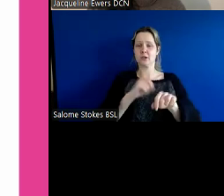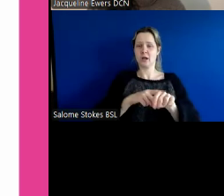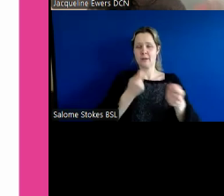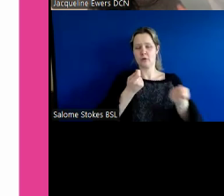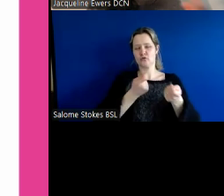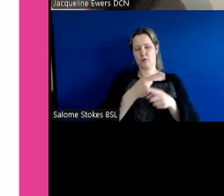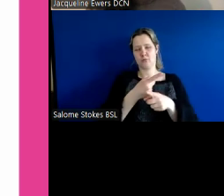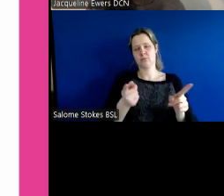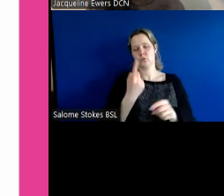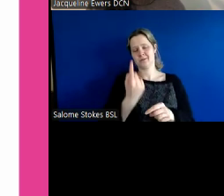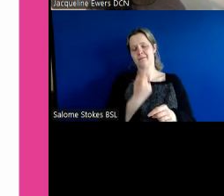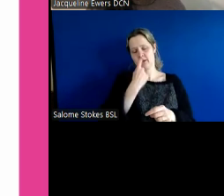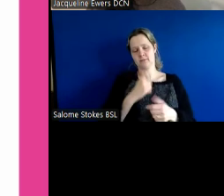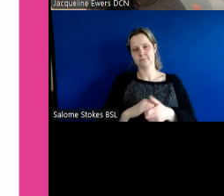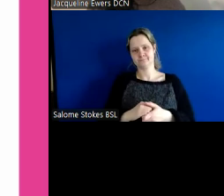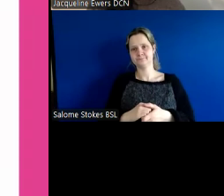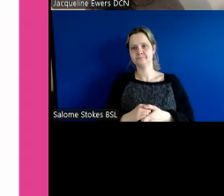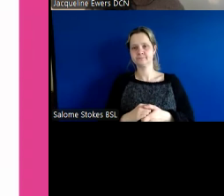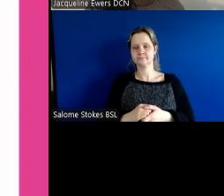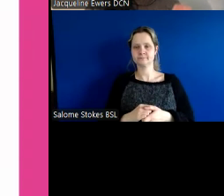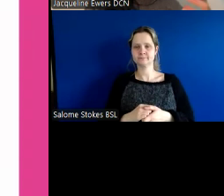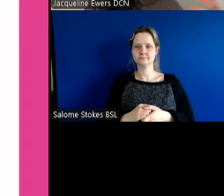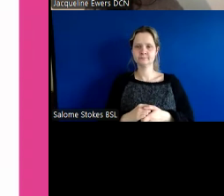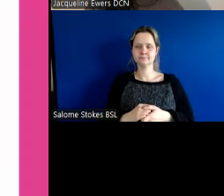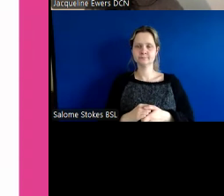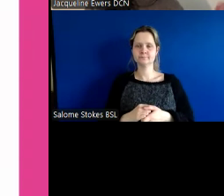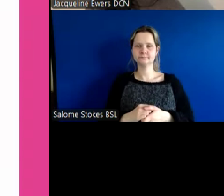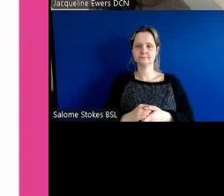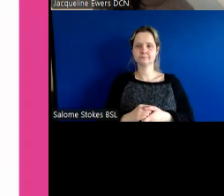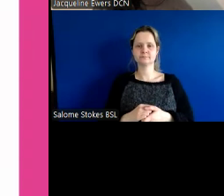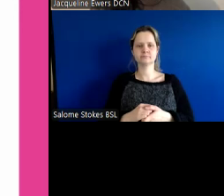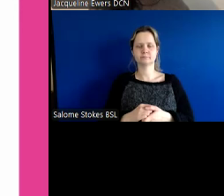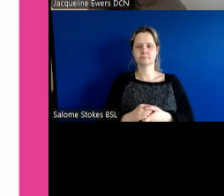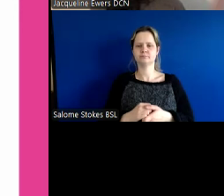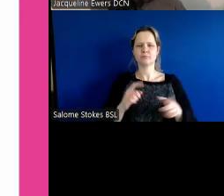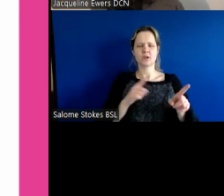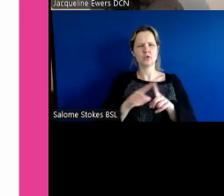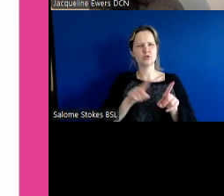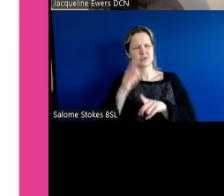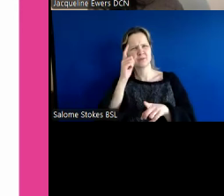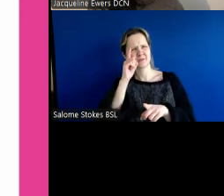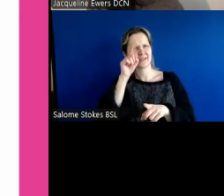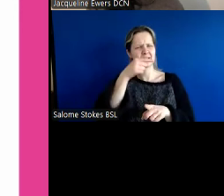In a way that you're not trying to second guess an algorithm, say, on social media.